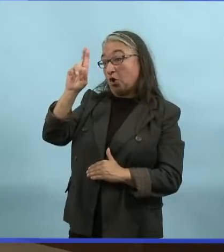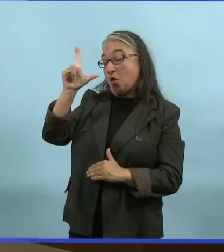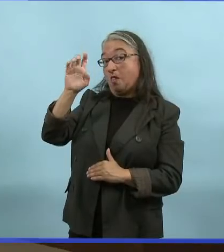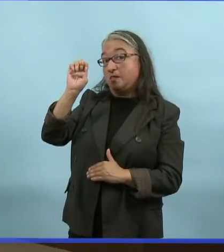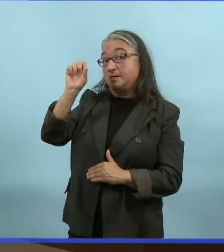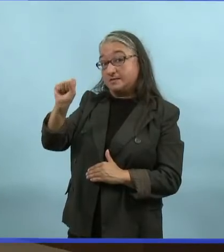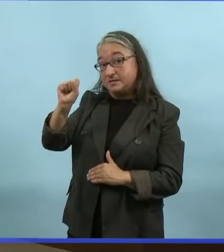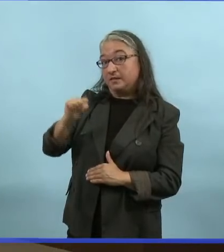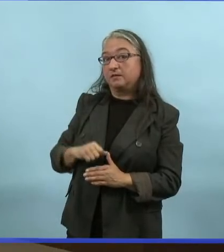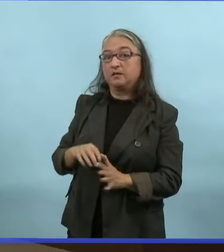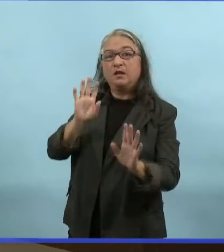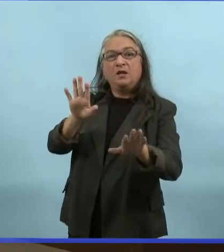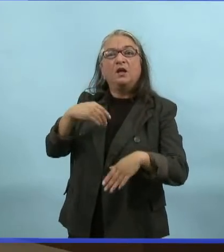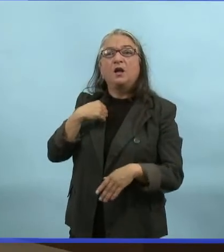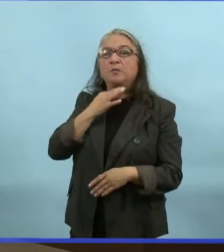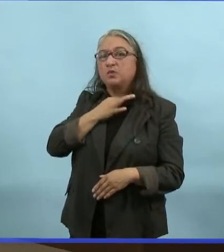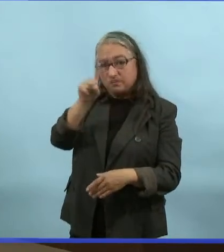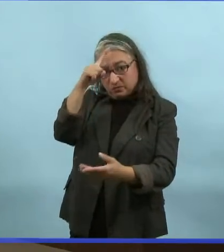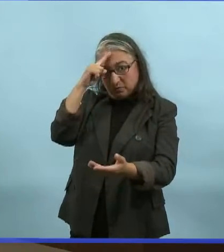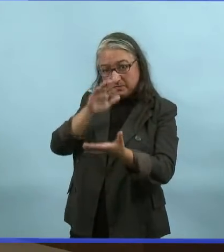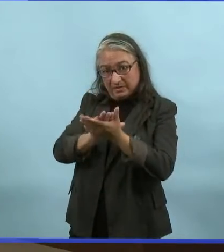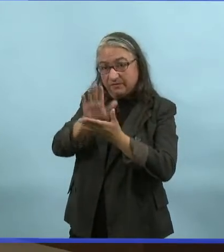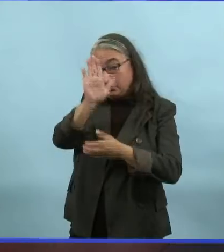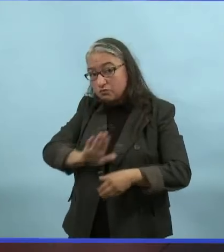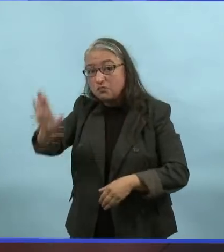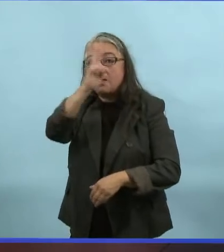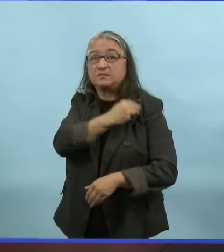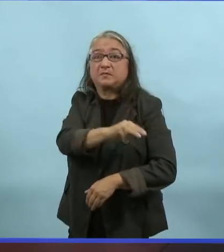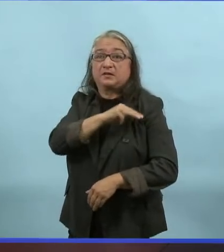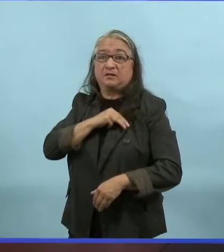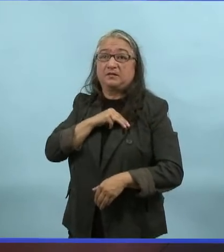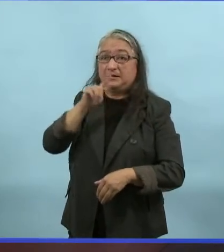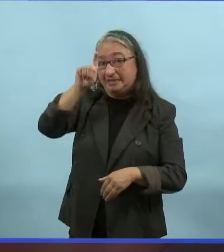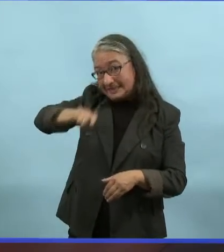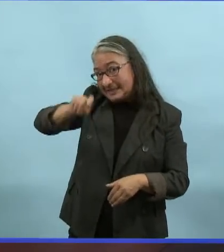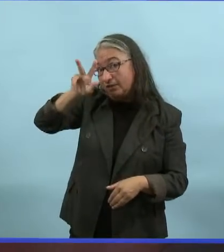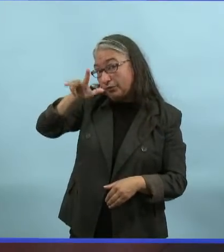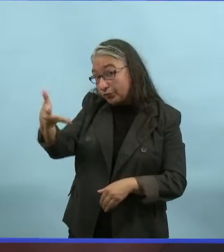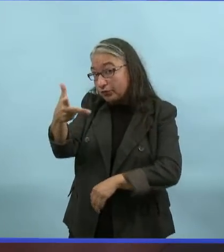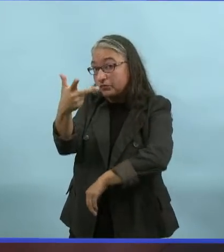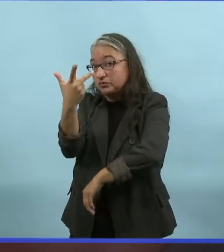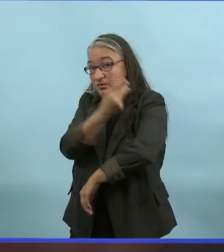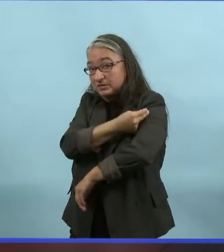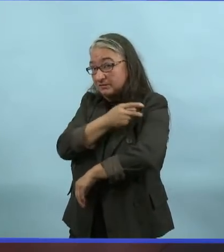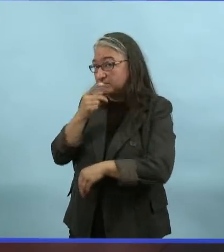need a third dose of the vaccine you know it's early to to know so right now there's you know